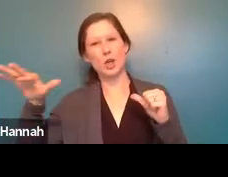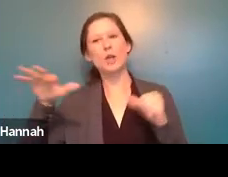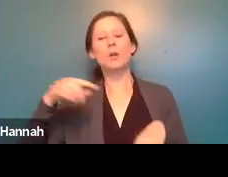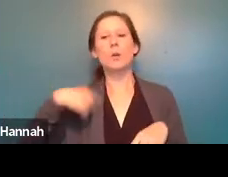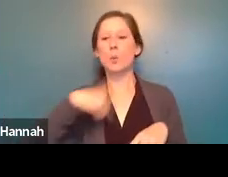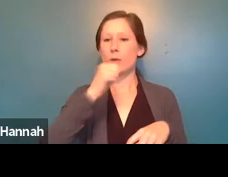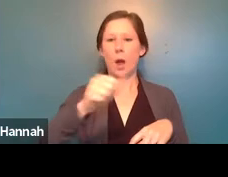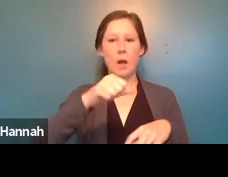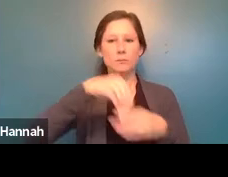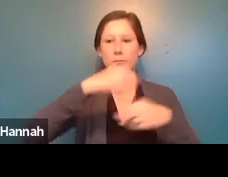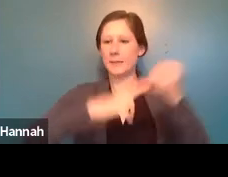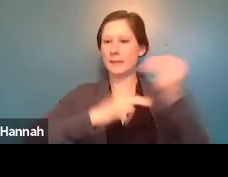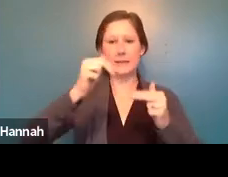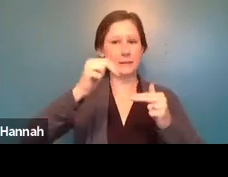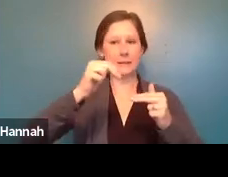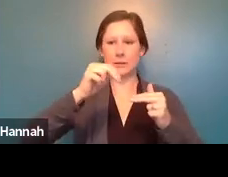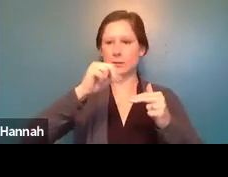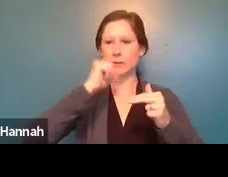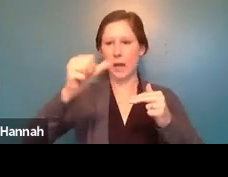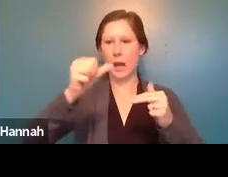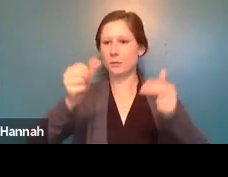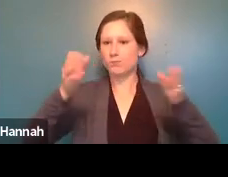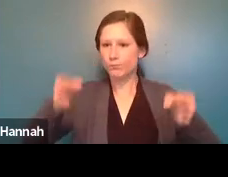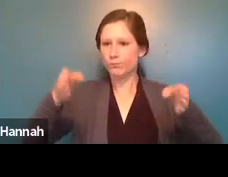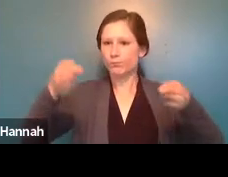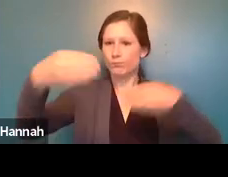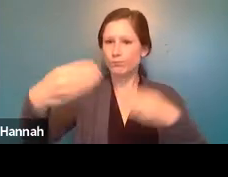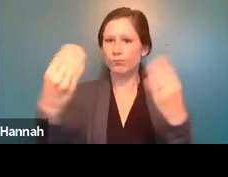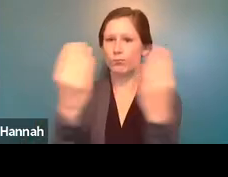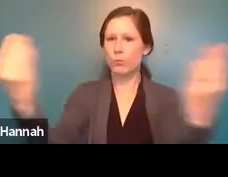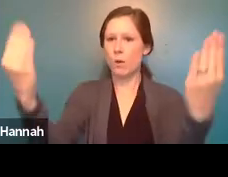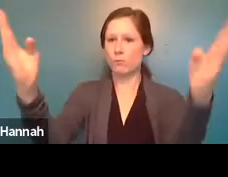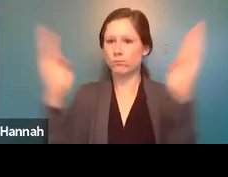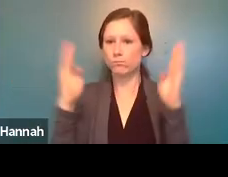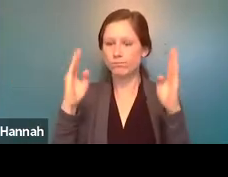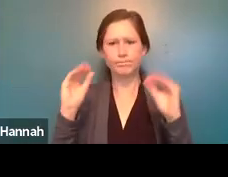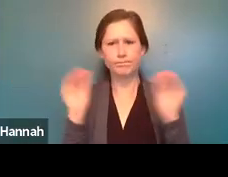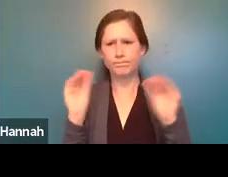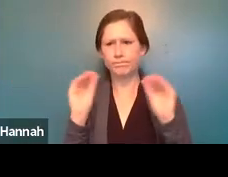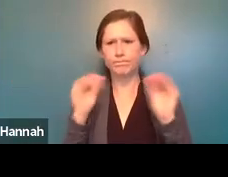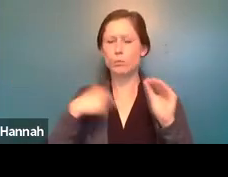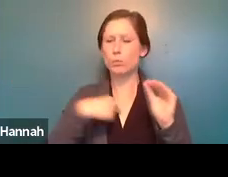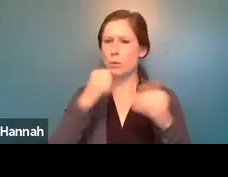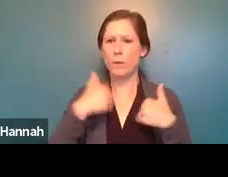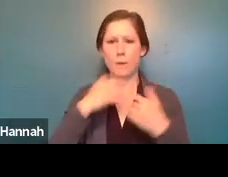are not enclosed. We don't have specific seating arranged. It